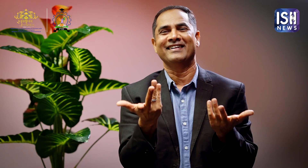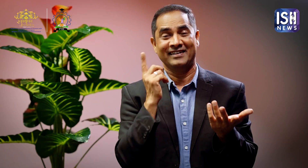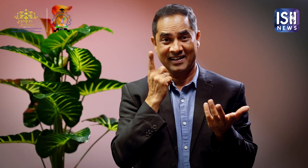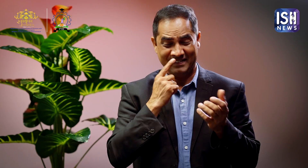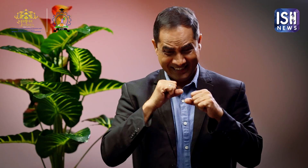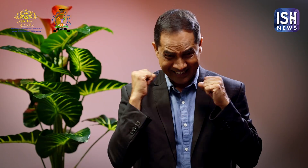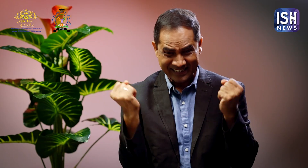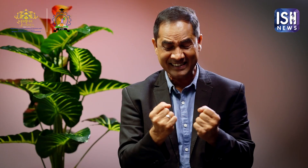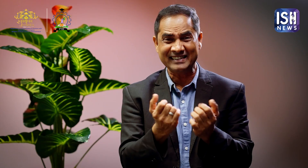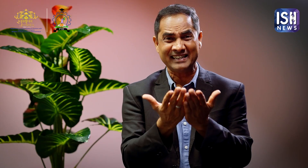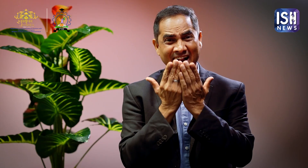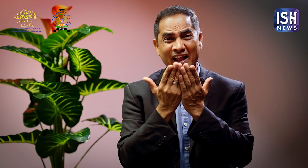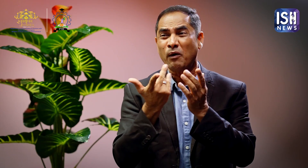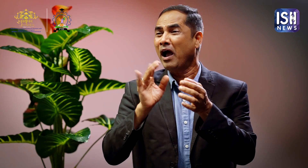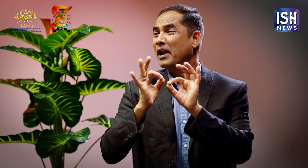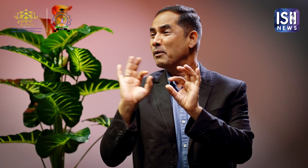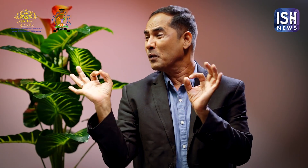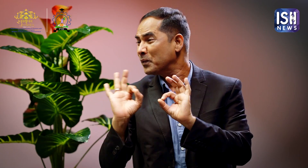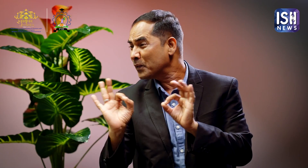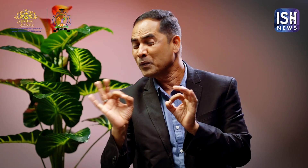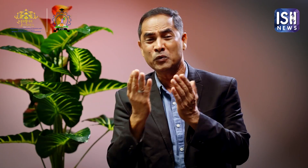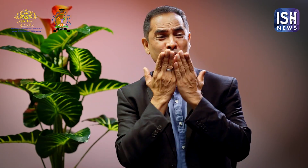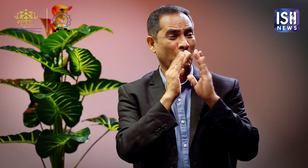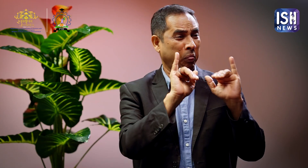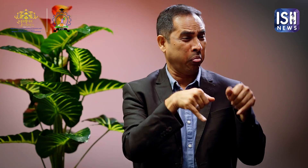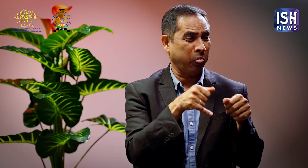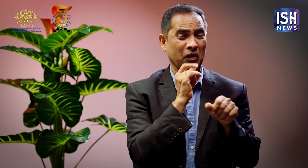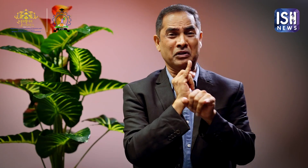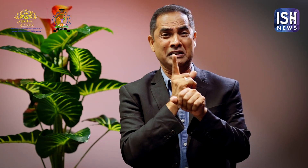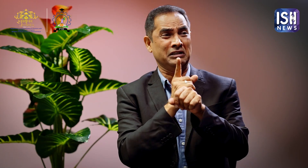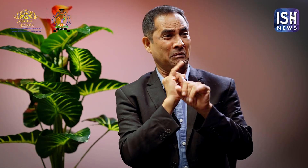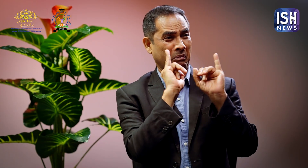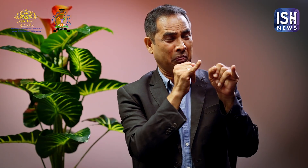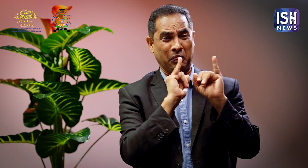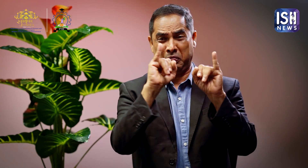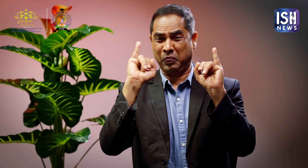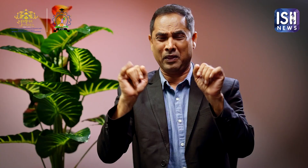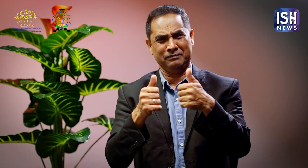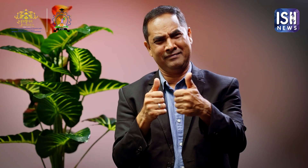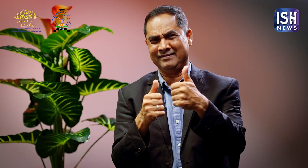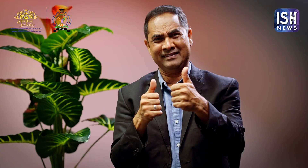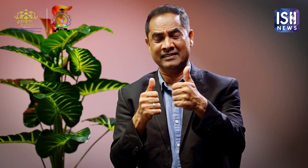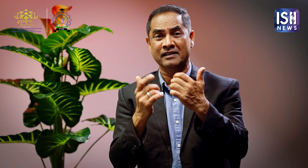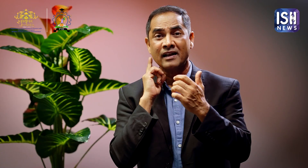Deaf students need to push further, even if the system — interpreters, teachers, or infrastructure are lacking.